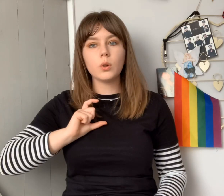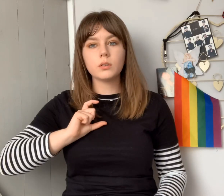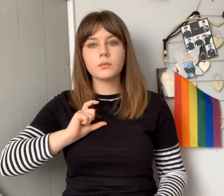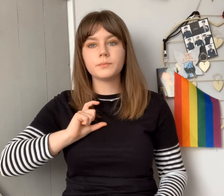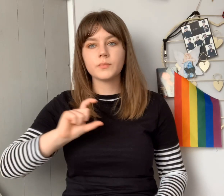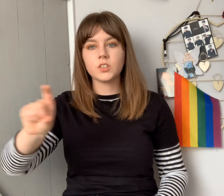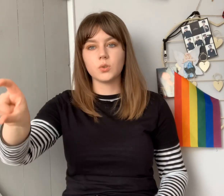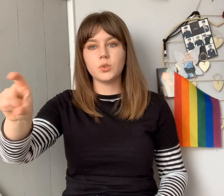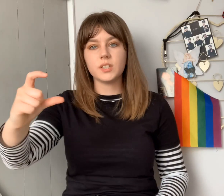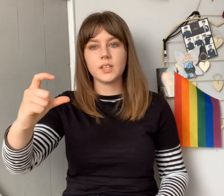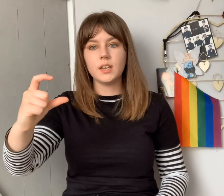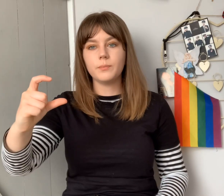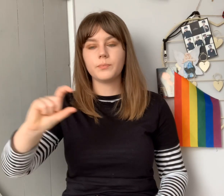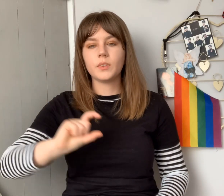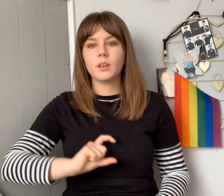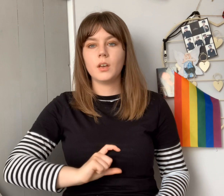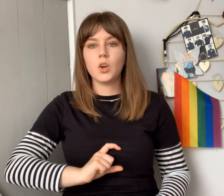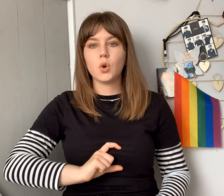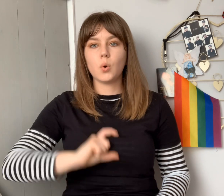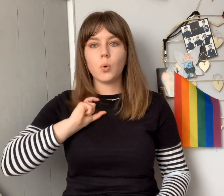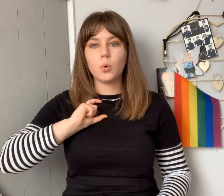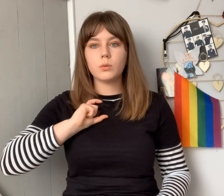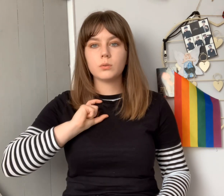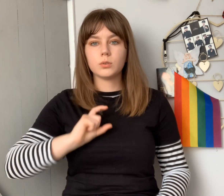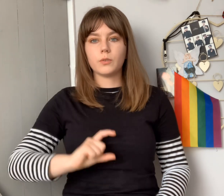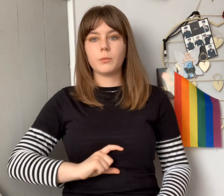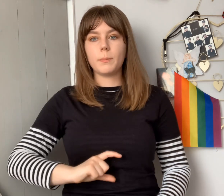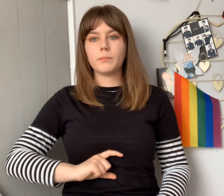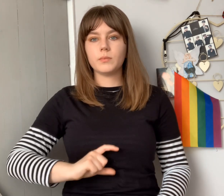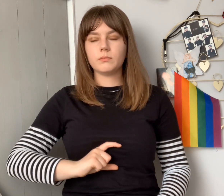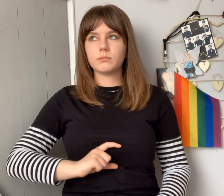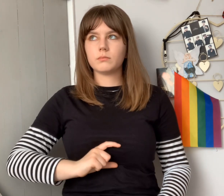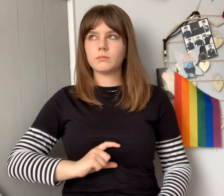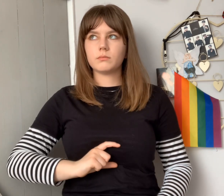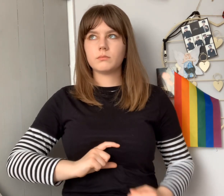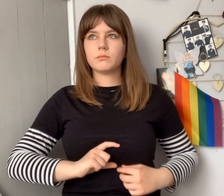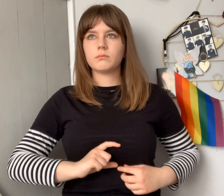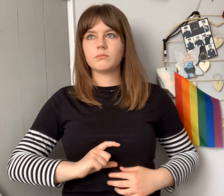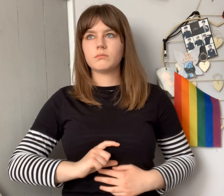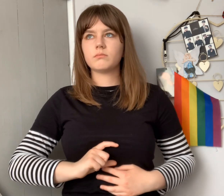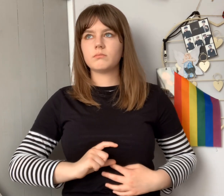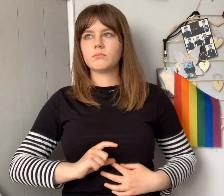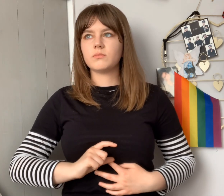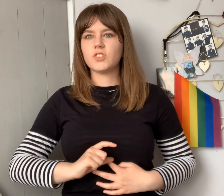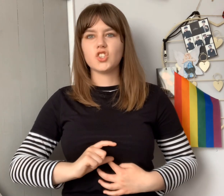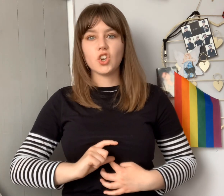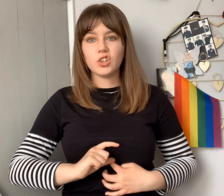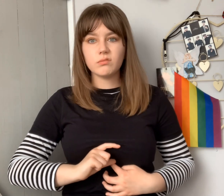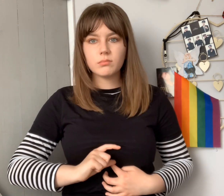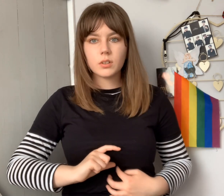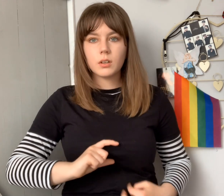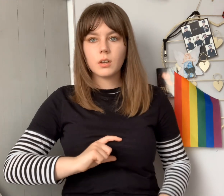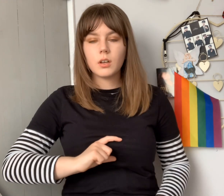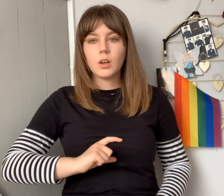"Cool" so do the C "Cool" so from your... sternum